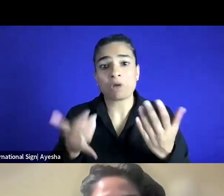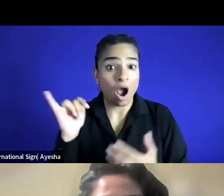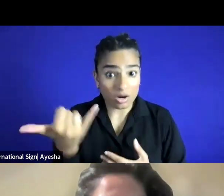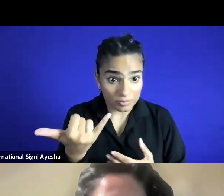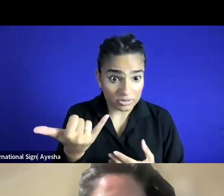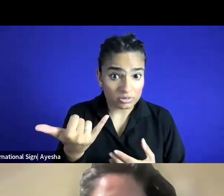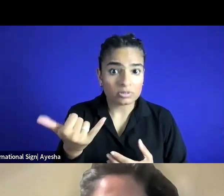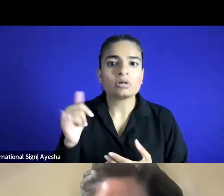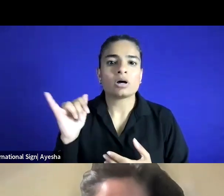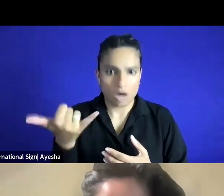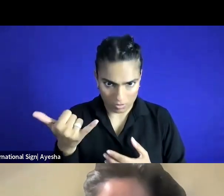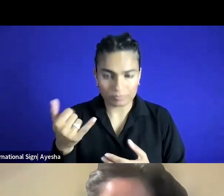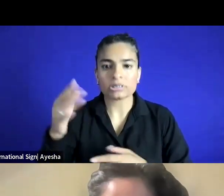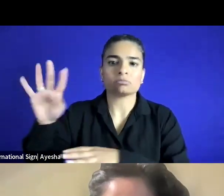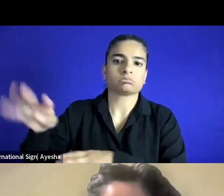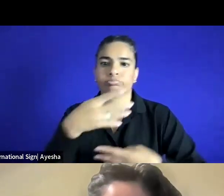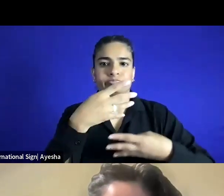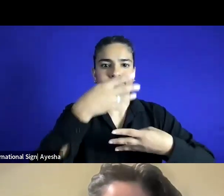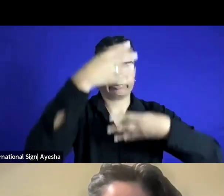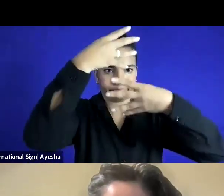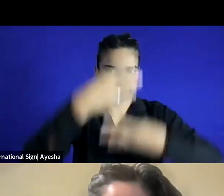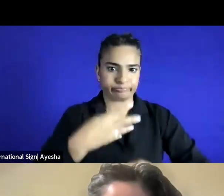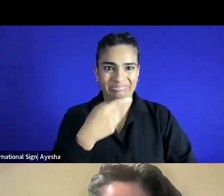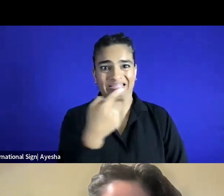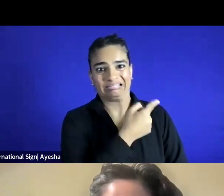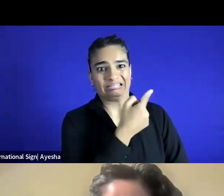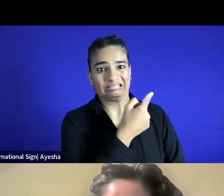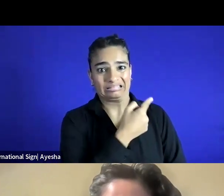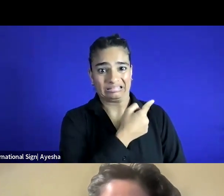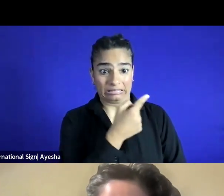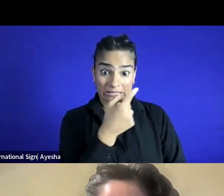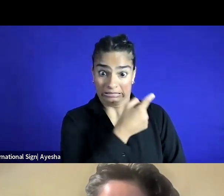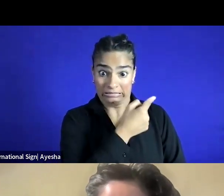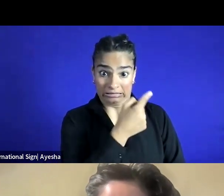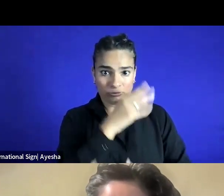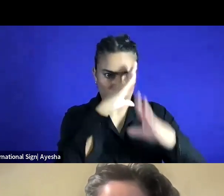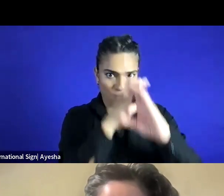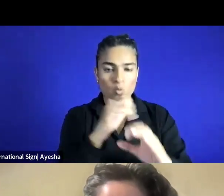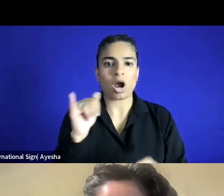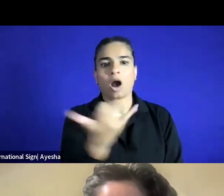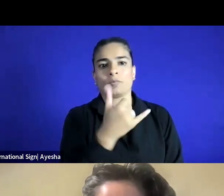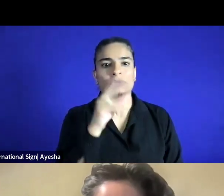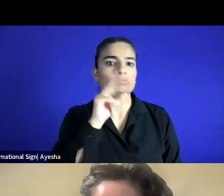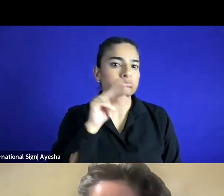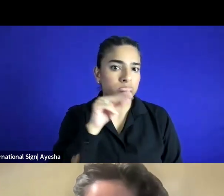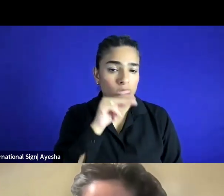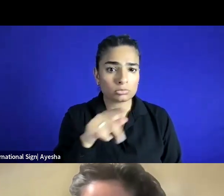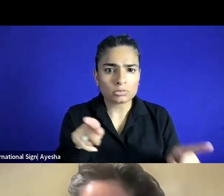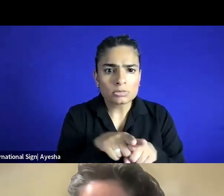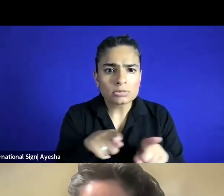So these are decisions that are happening in Arabic. And also there's a the next step on the selection of the sessions,